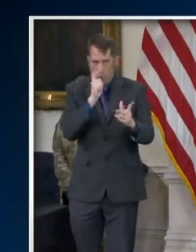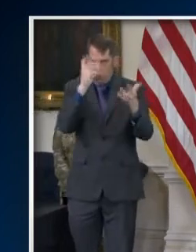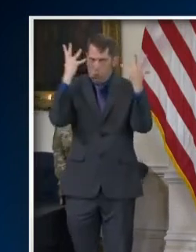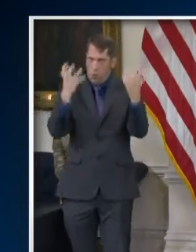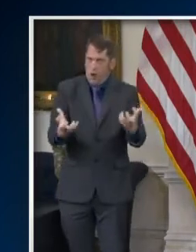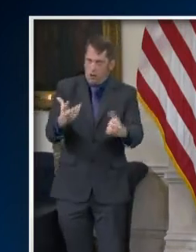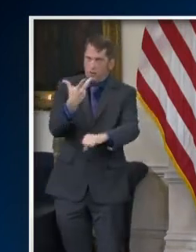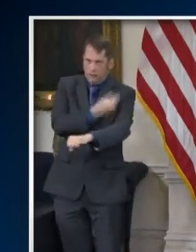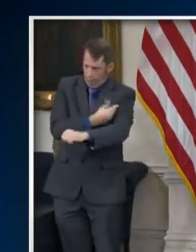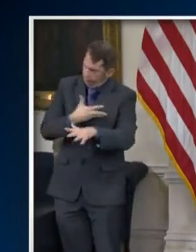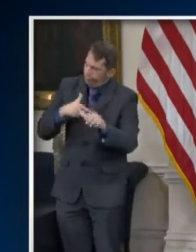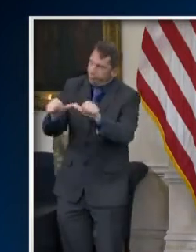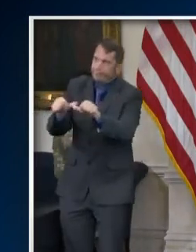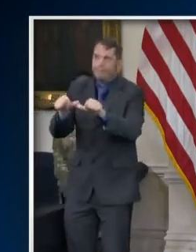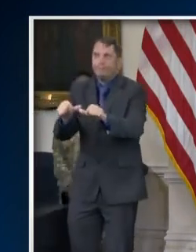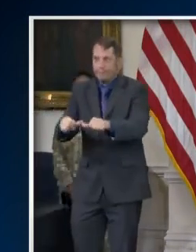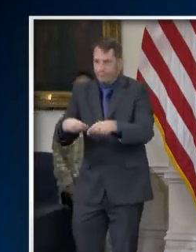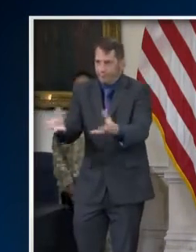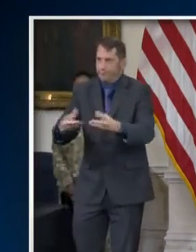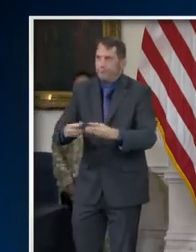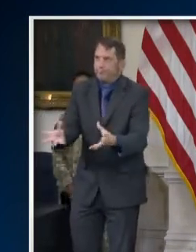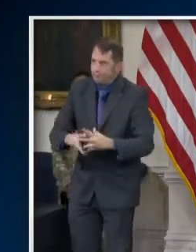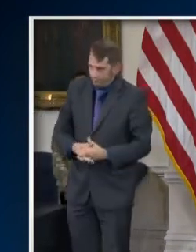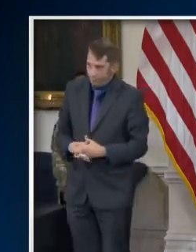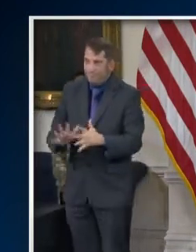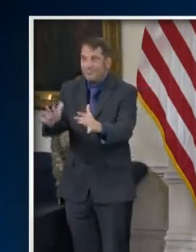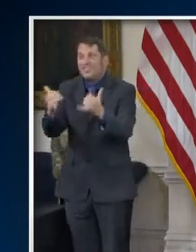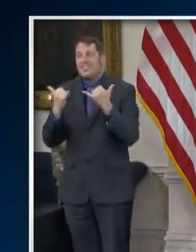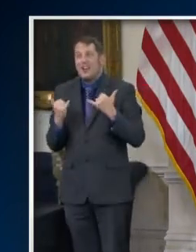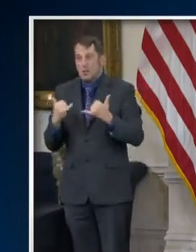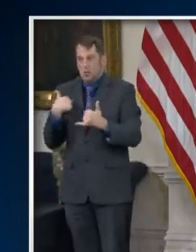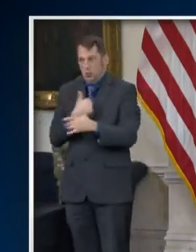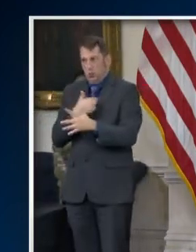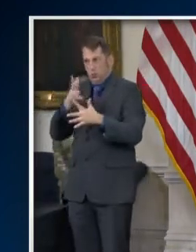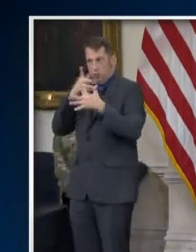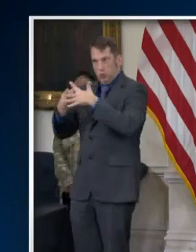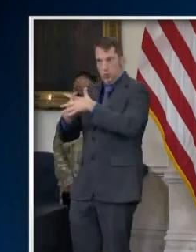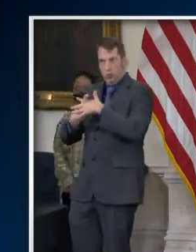TO PROVIDE A VACCINE TO EVERY SINGLE MARYLANDER WHO WANTS ONE.